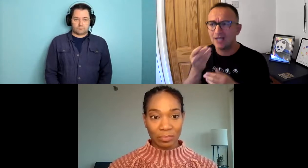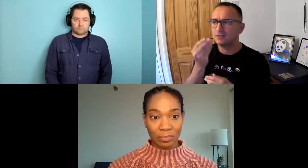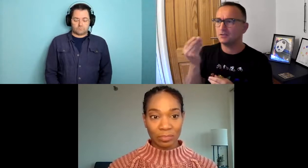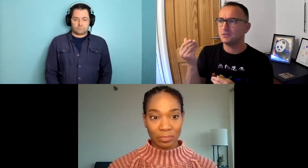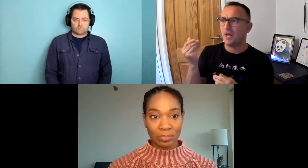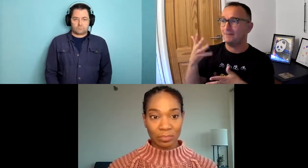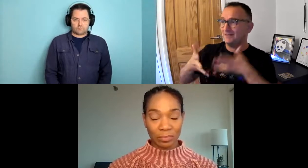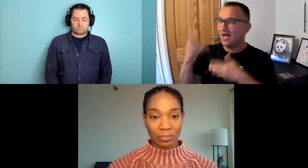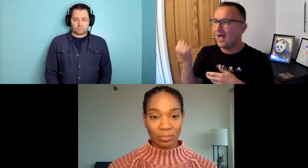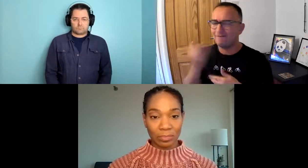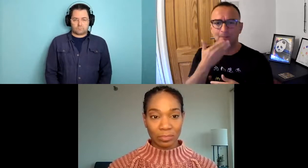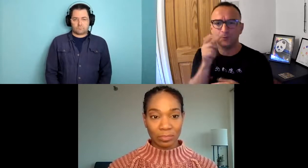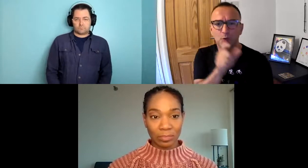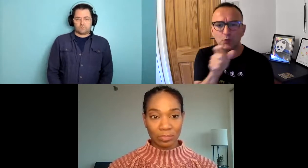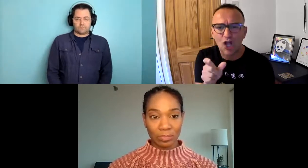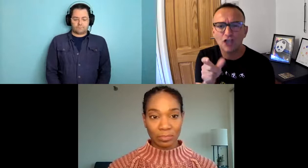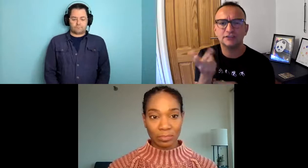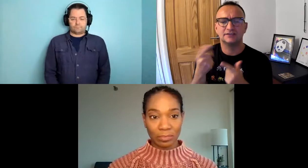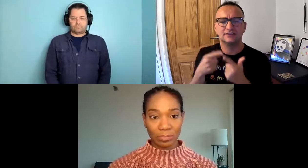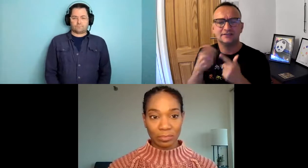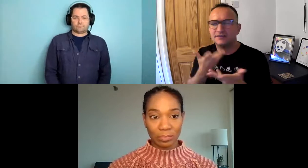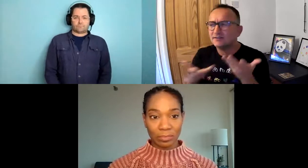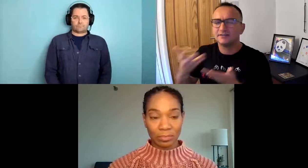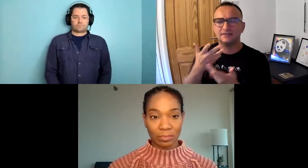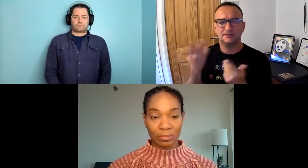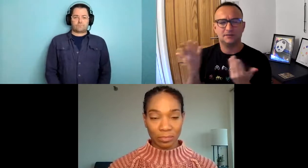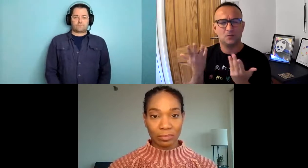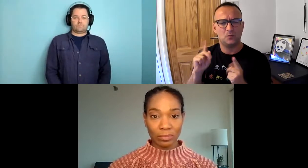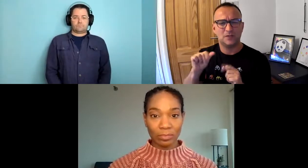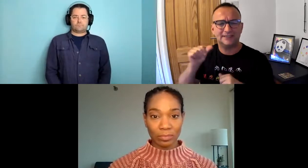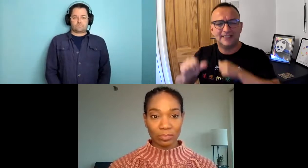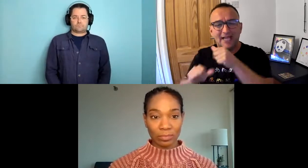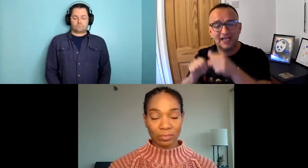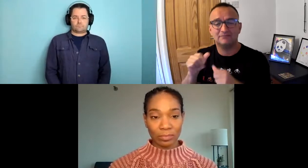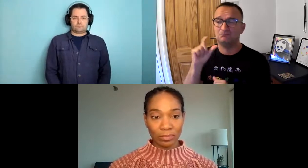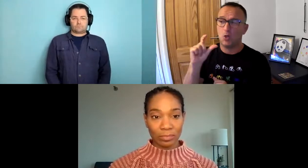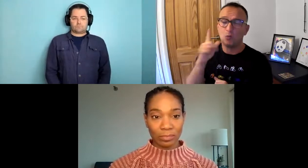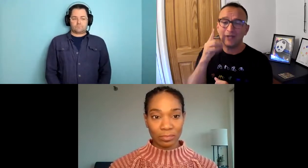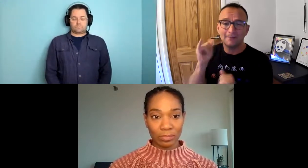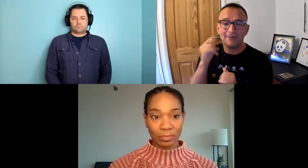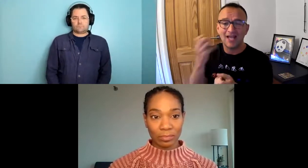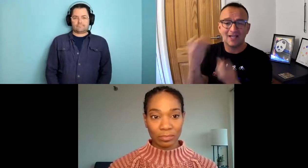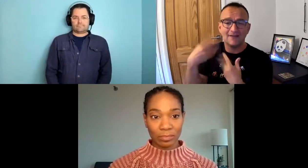Maybe Chloe can give us tips and advice based on her experience.